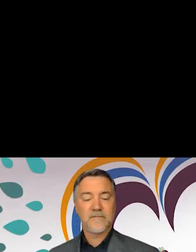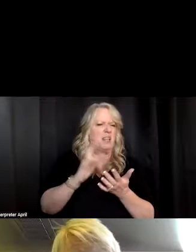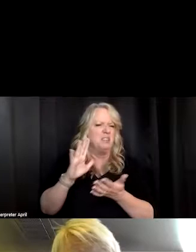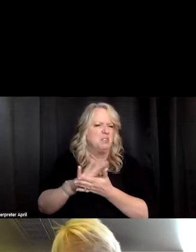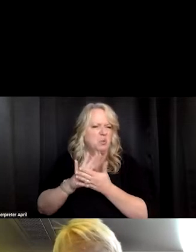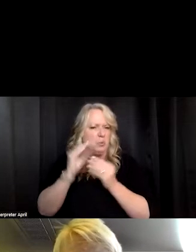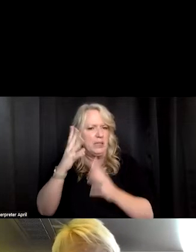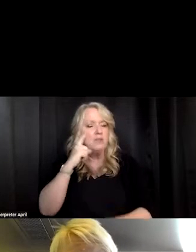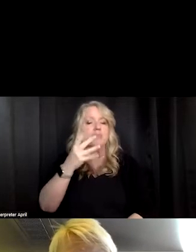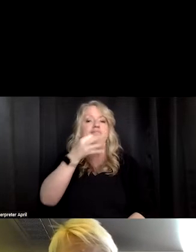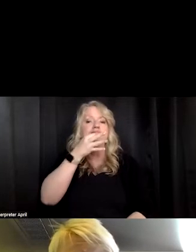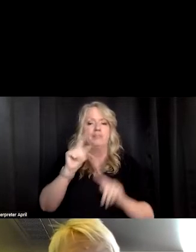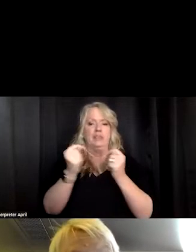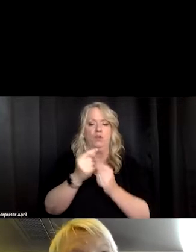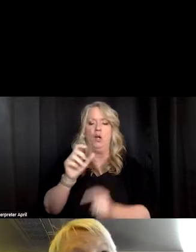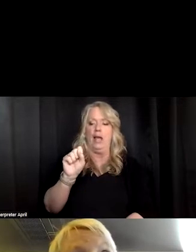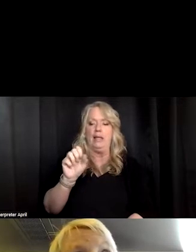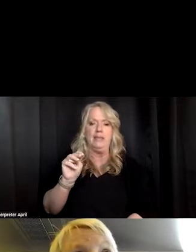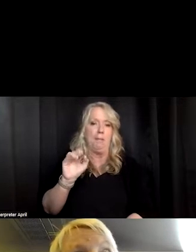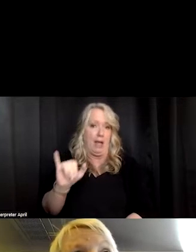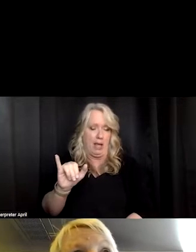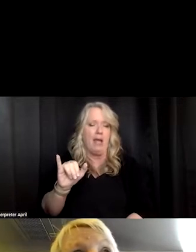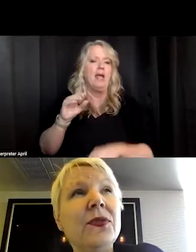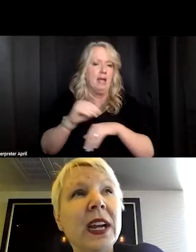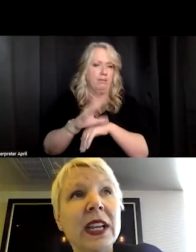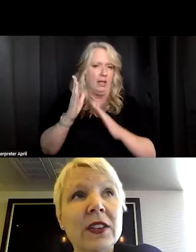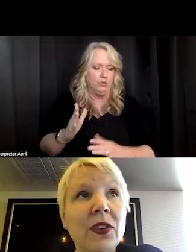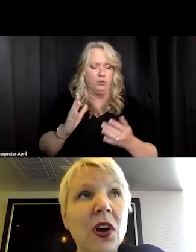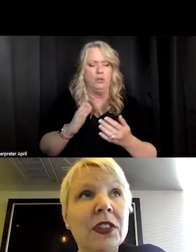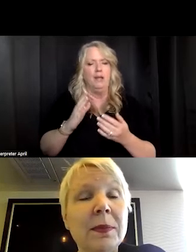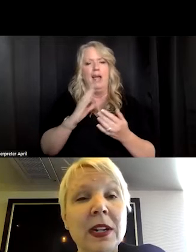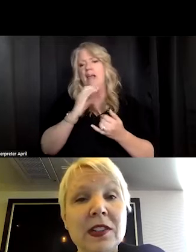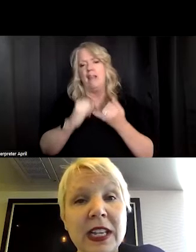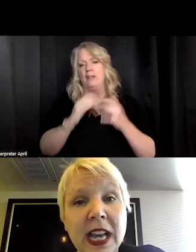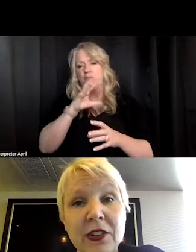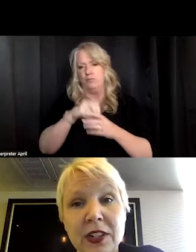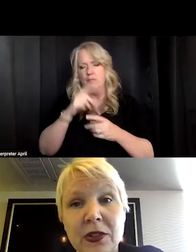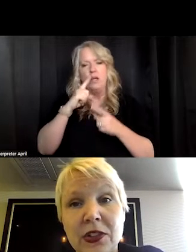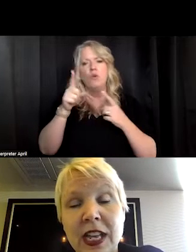, FIRST, ASSOCIATE PROFESSOR , EMERY UNIVERSITY, AND, S